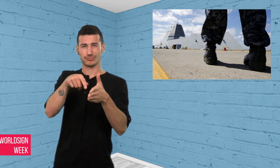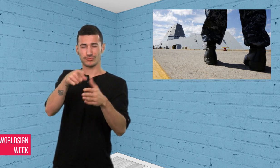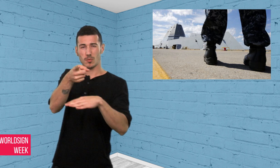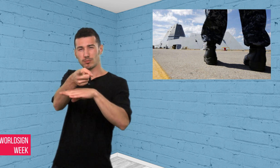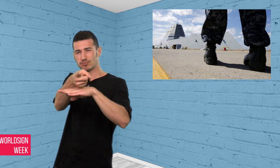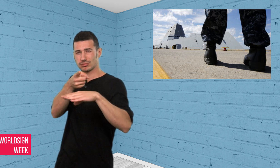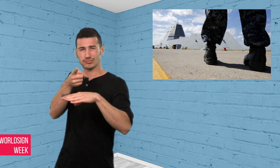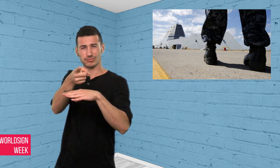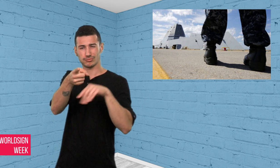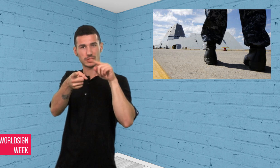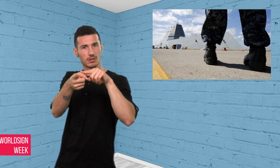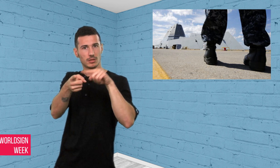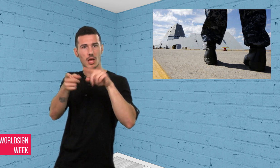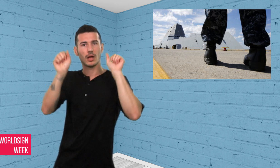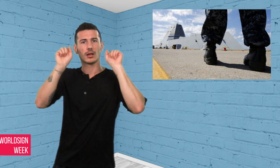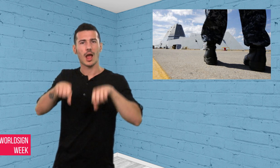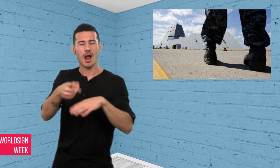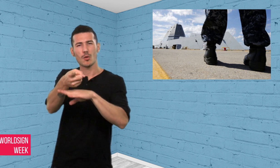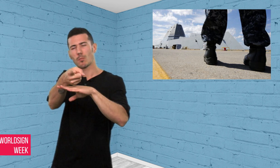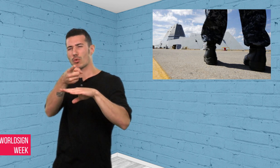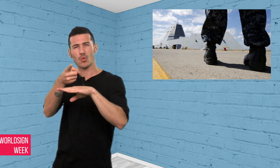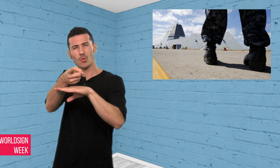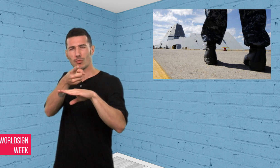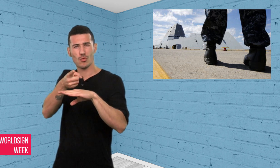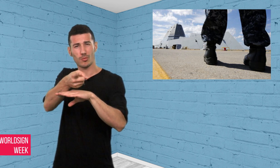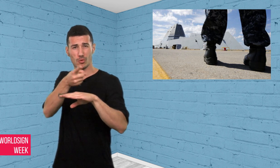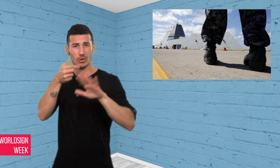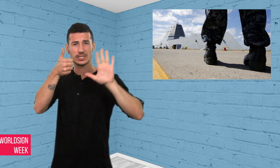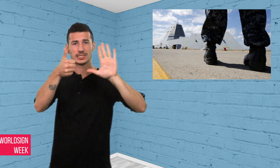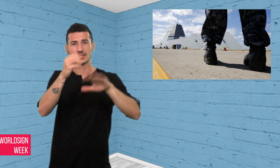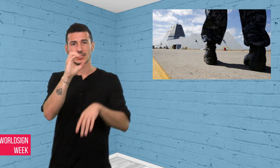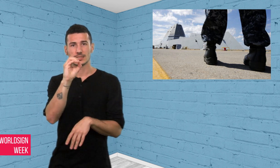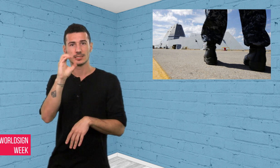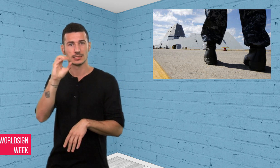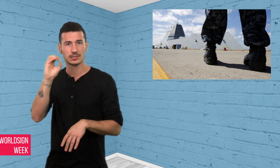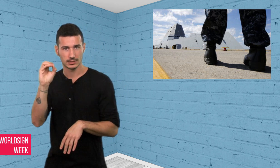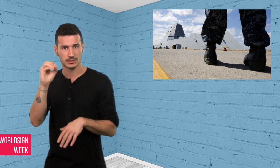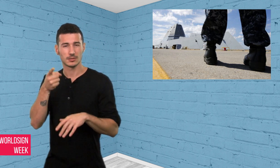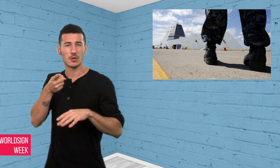new gun system capable of firing 600 rocket-powered